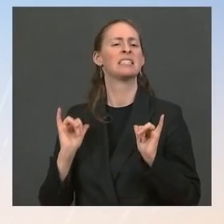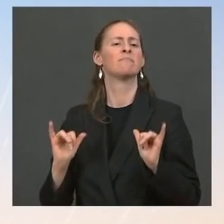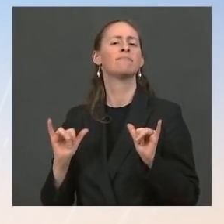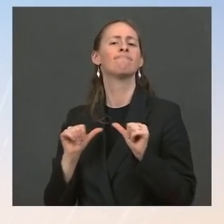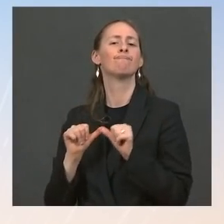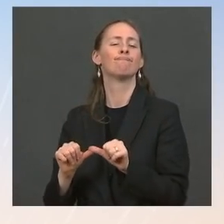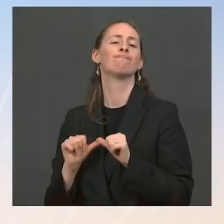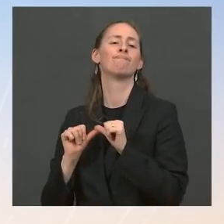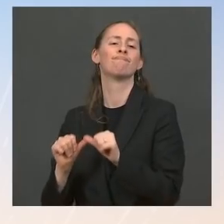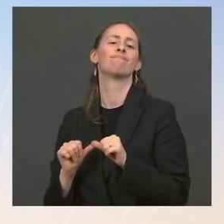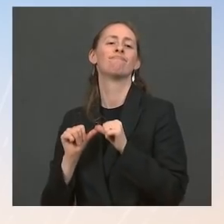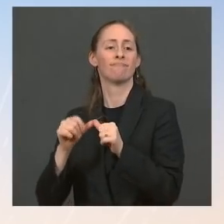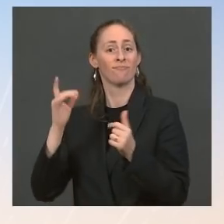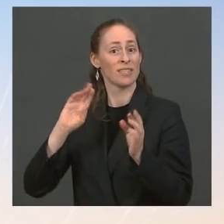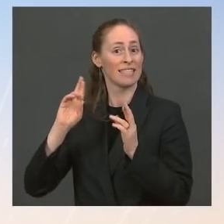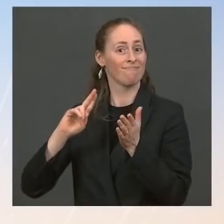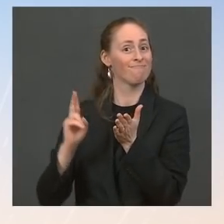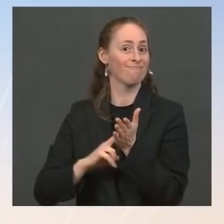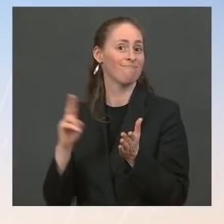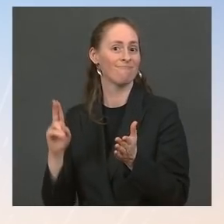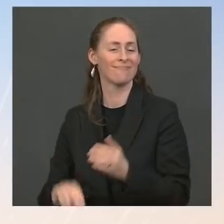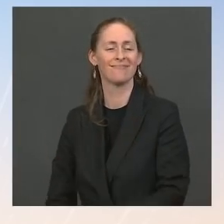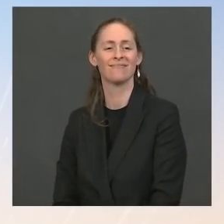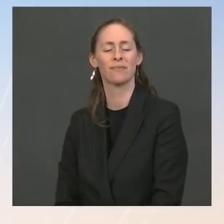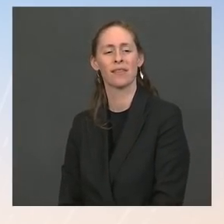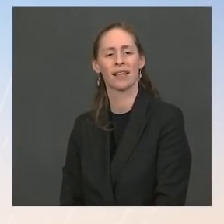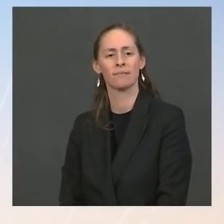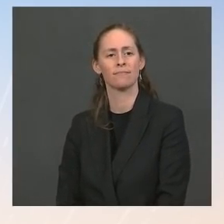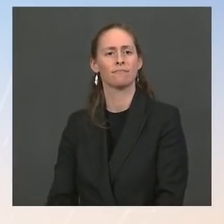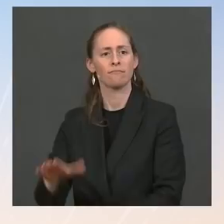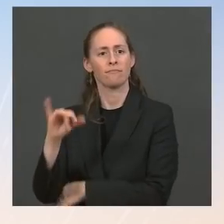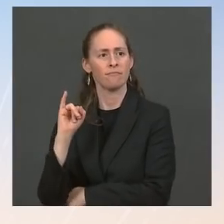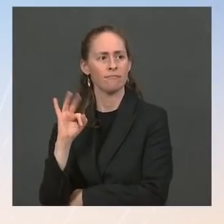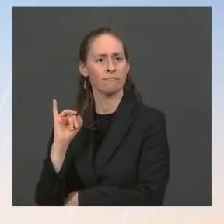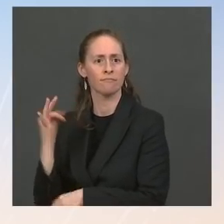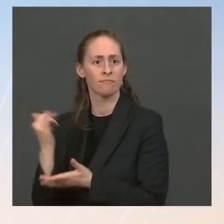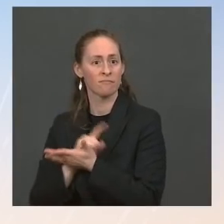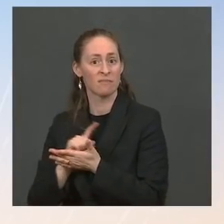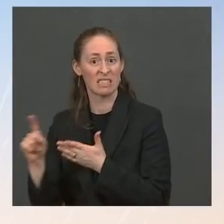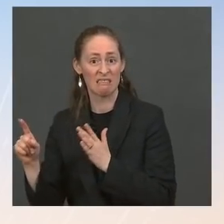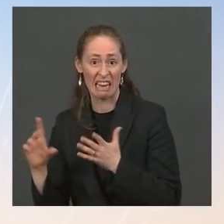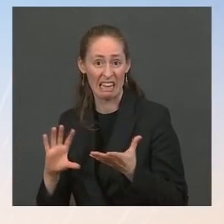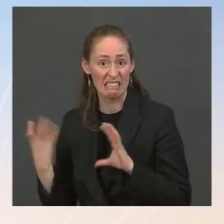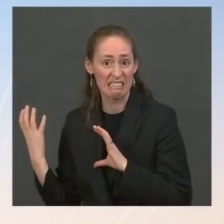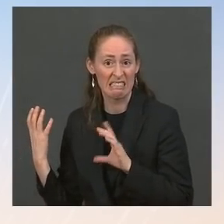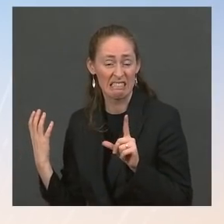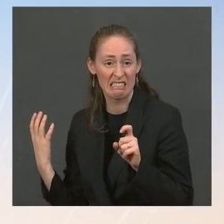The Press: Would you view it as a setback if there's not a vote this week on this? Ms. Psaki: We plan to move forward. We're not going to call bill votes from here;